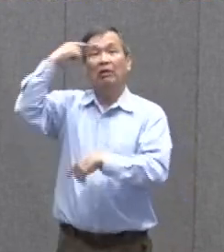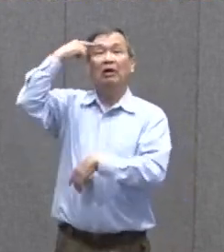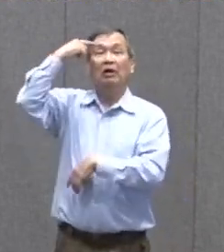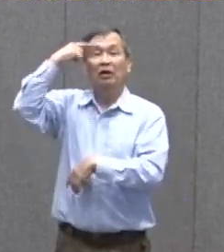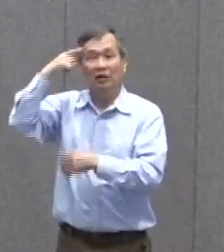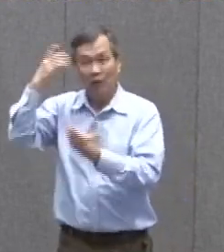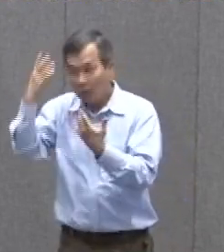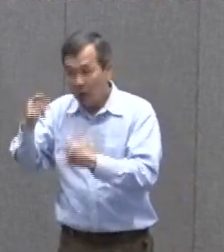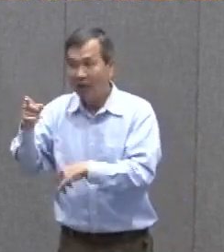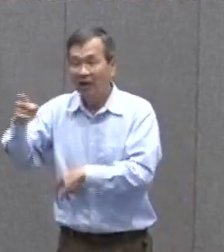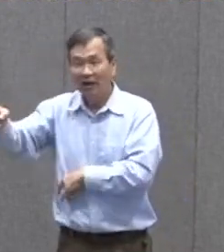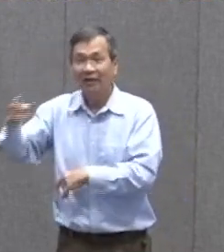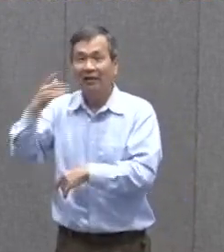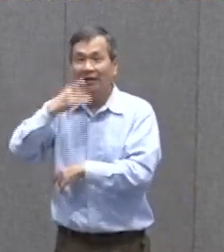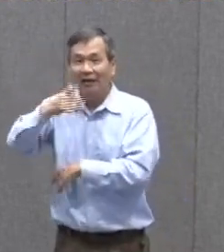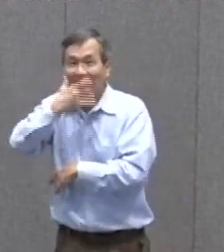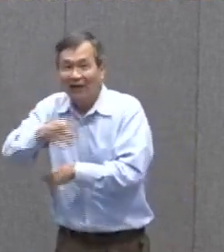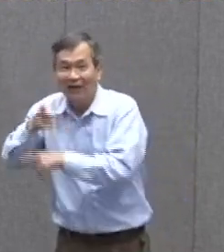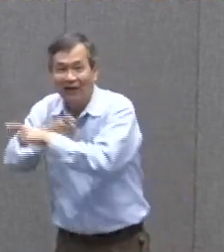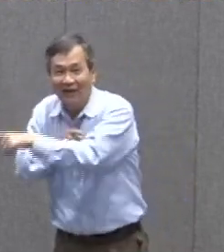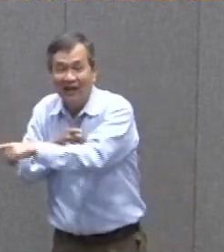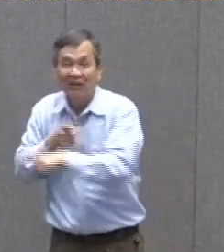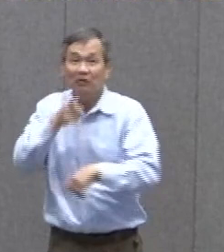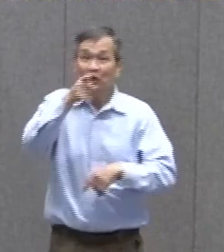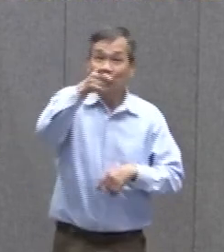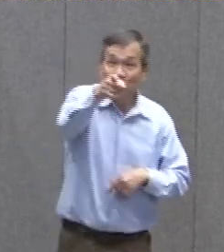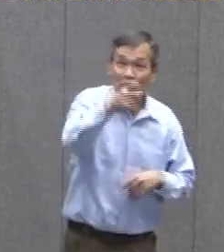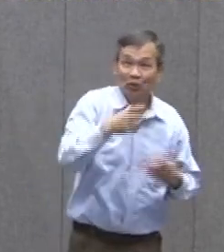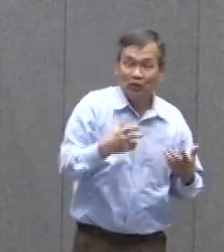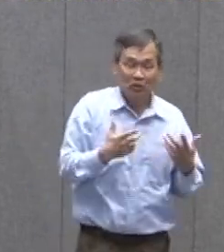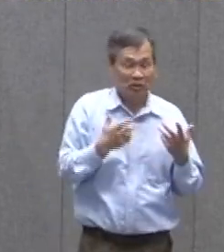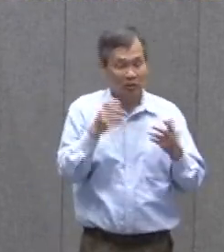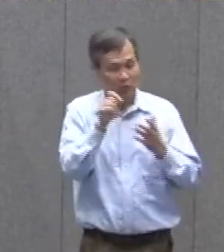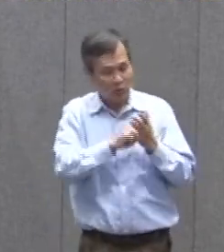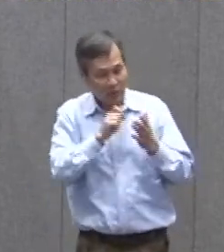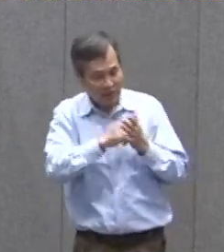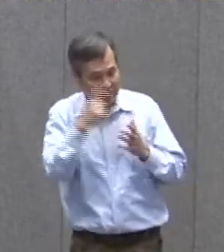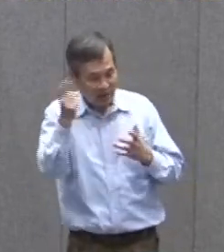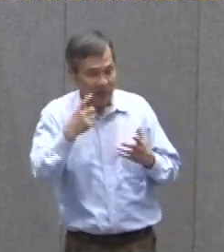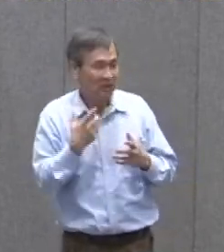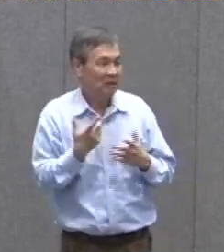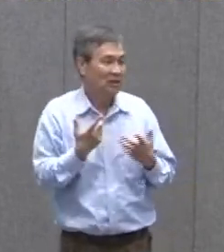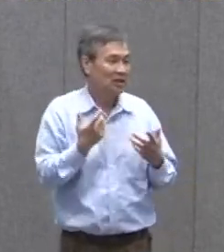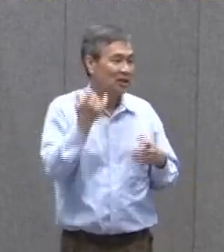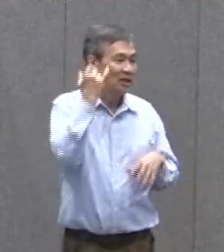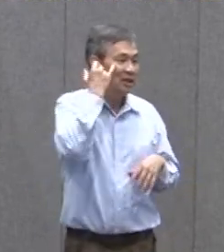And maybe if you don't wanna write about those things, write about what it would be like to jump